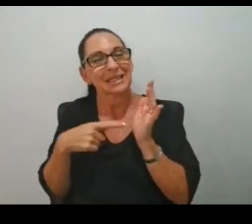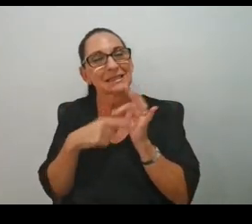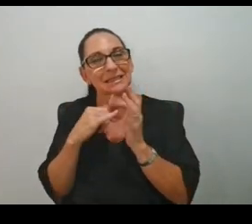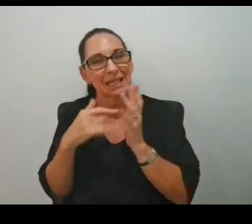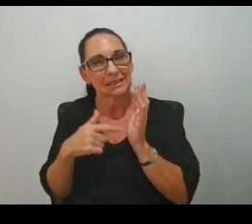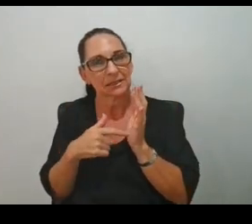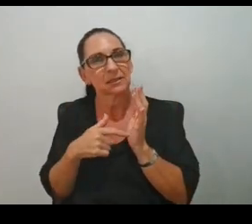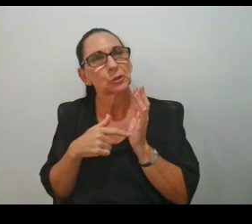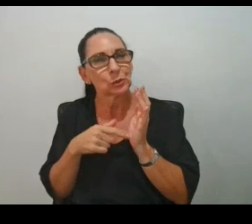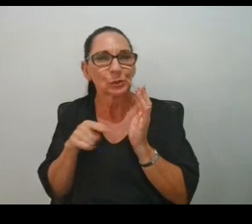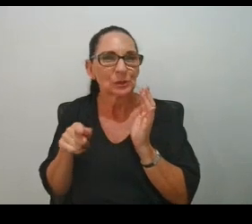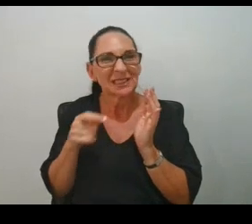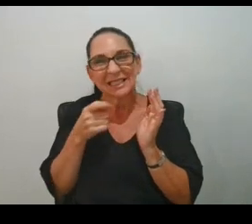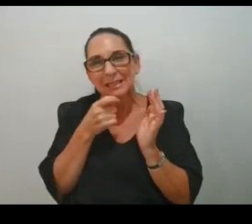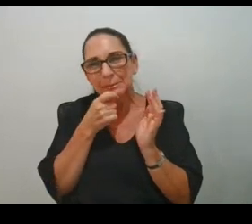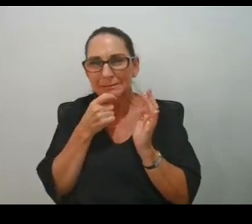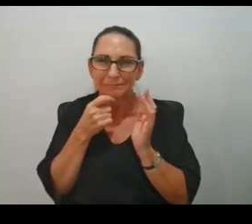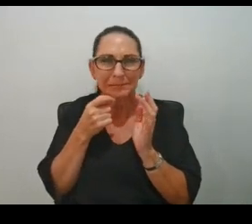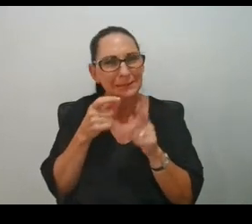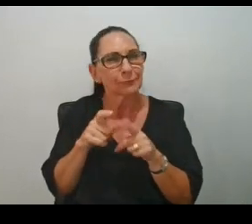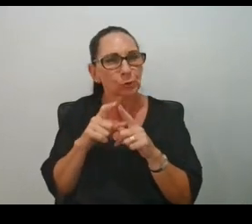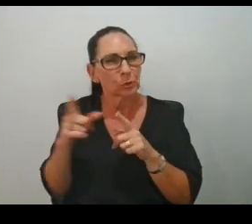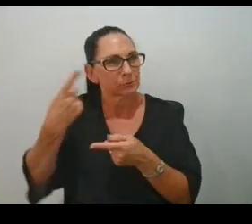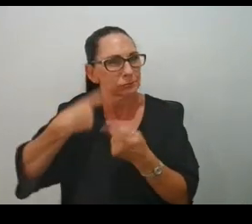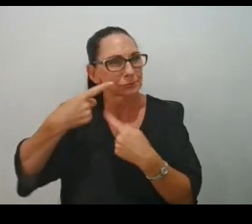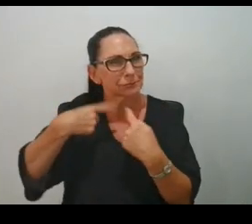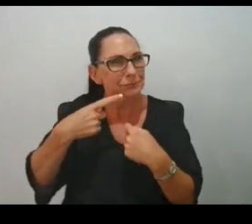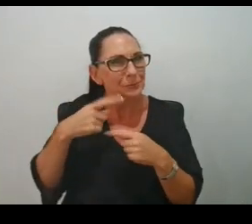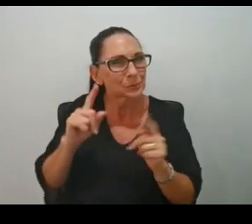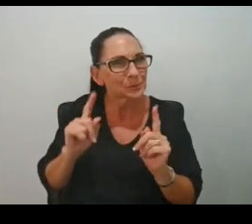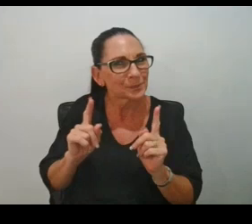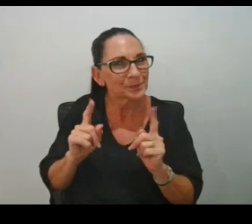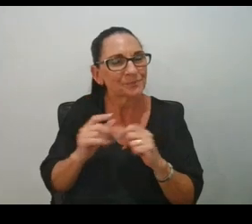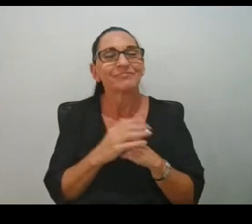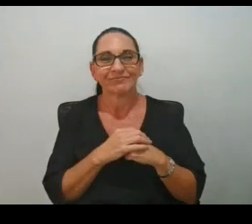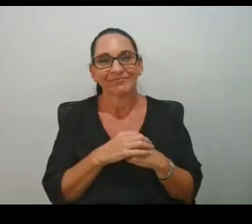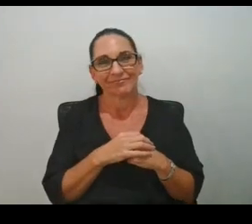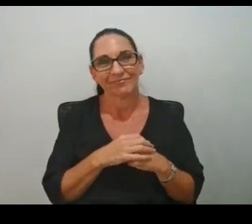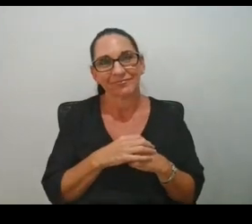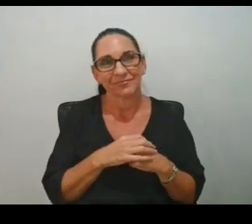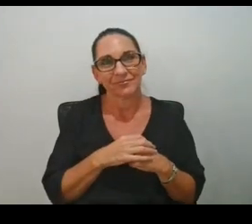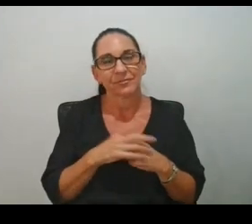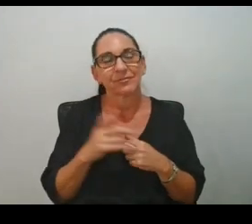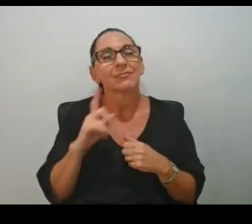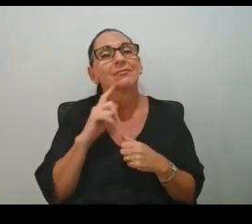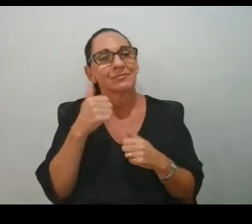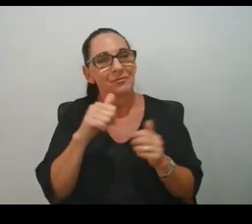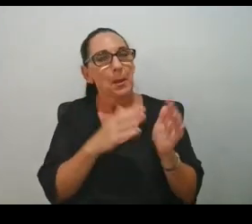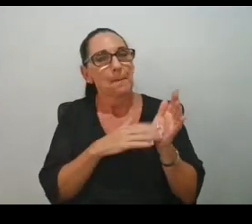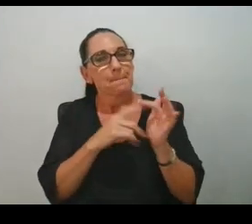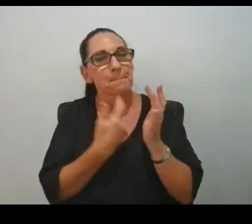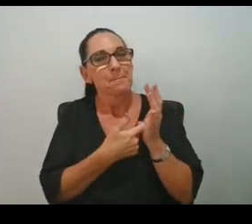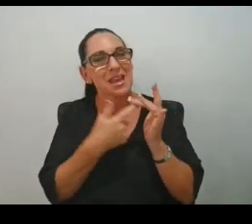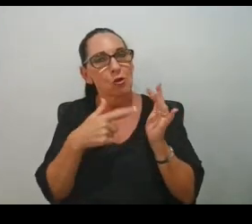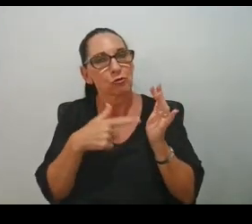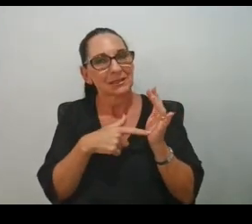tricky too so talk us through the merits test um so the merits test is applied to some cases